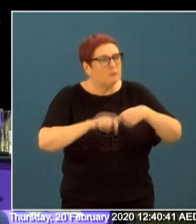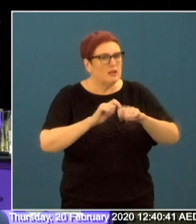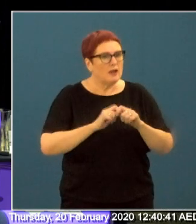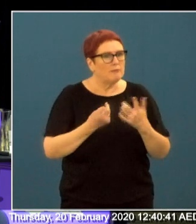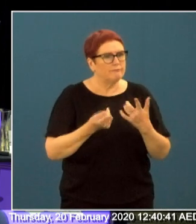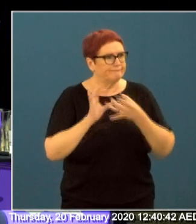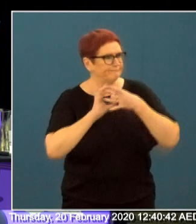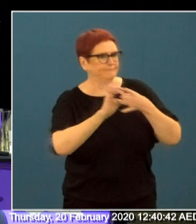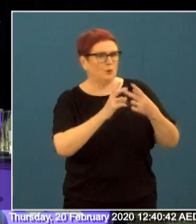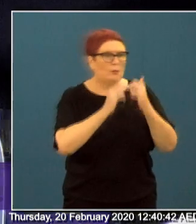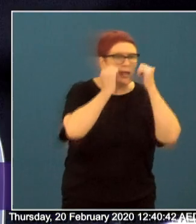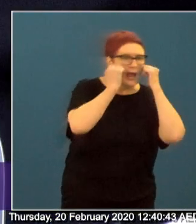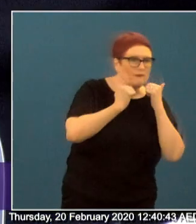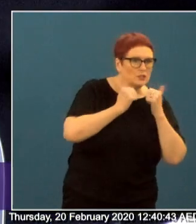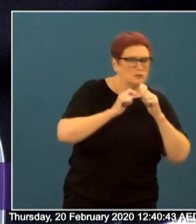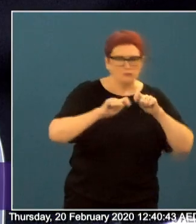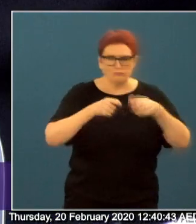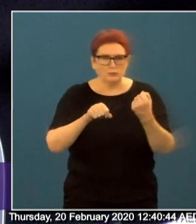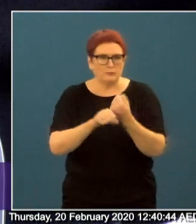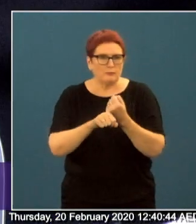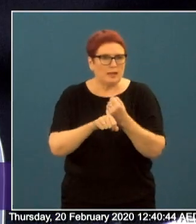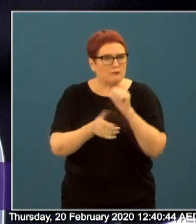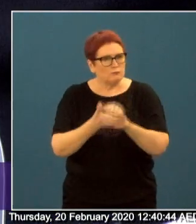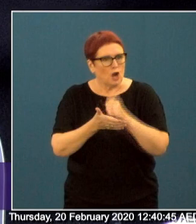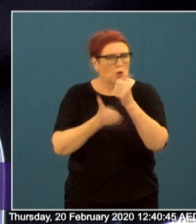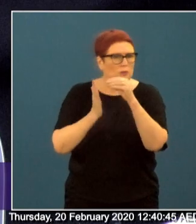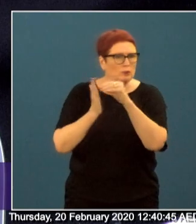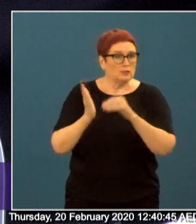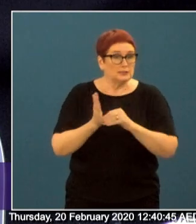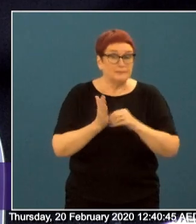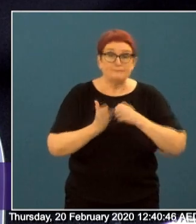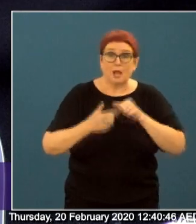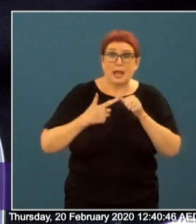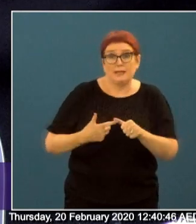In short, you can't. And so over a period of time —